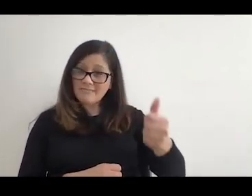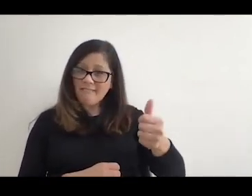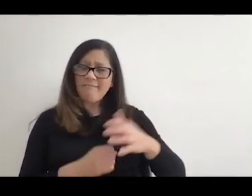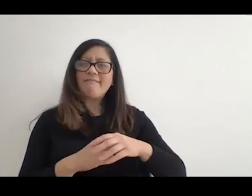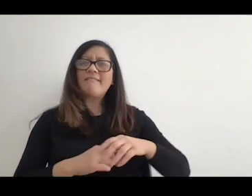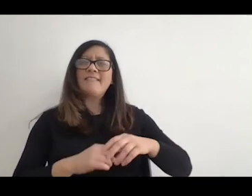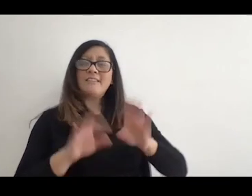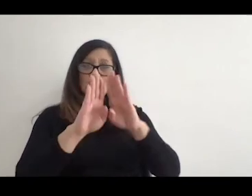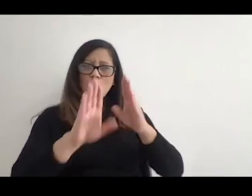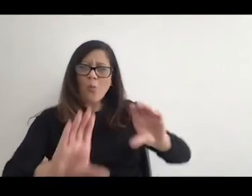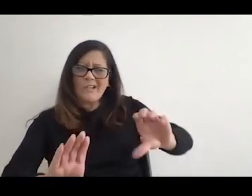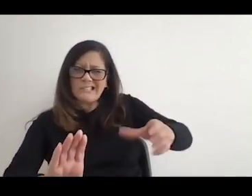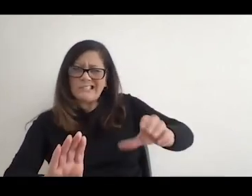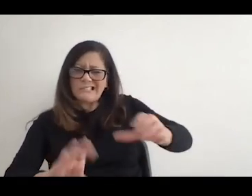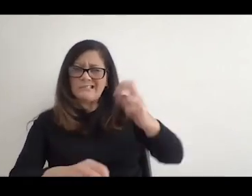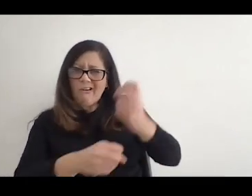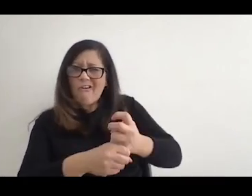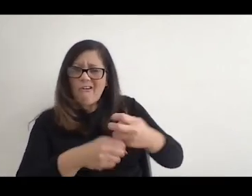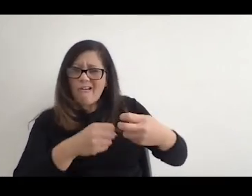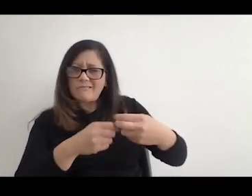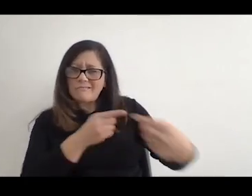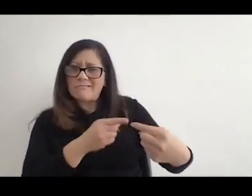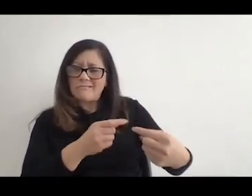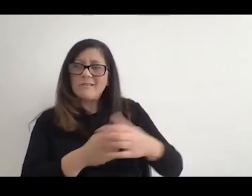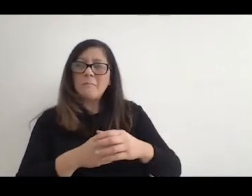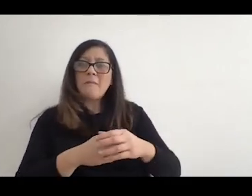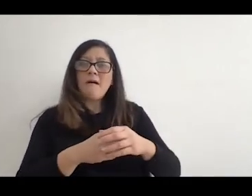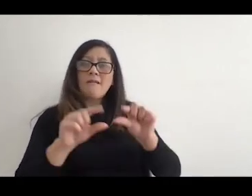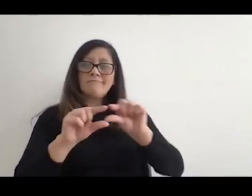If you're someone that gets in a car and just turning because of your